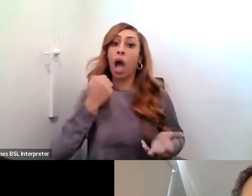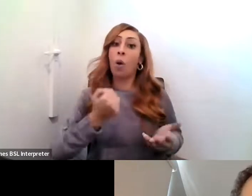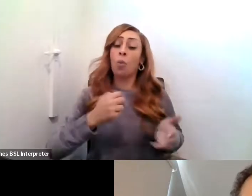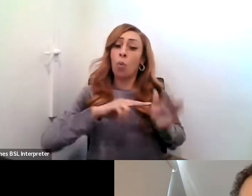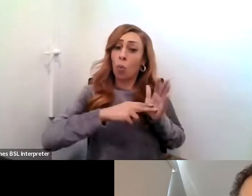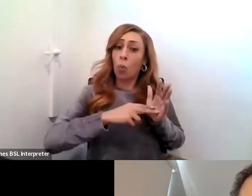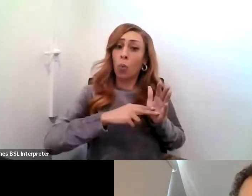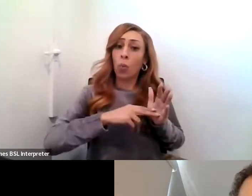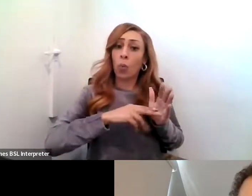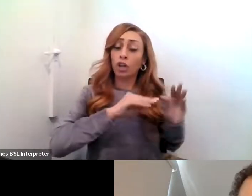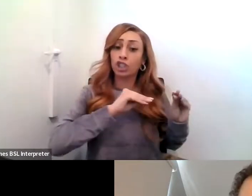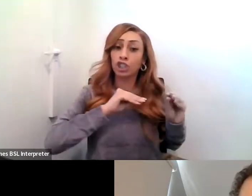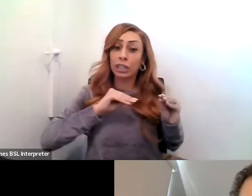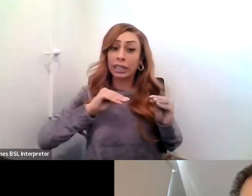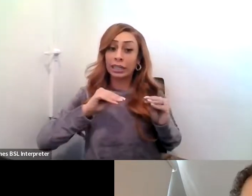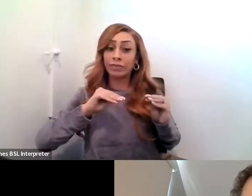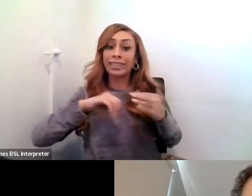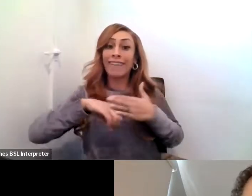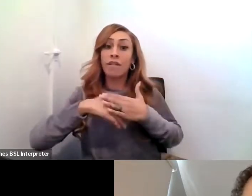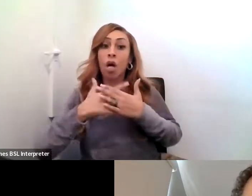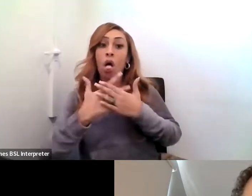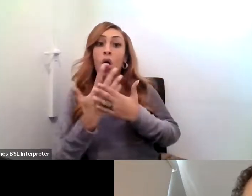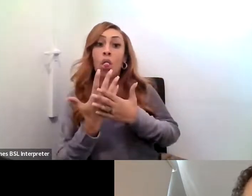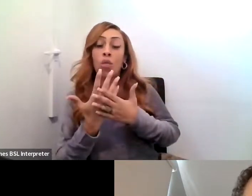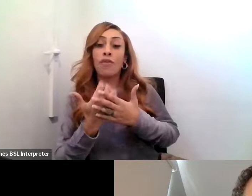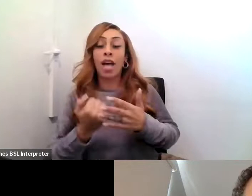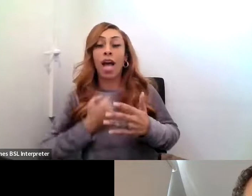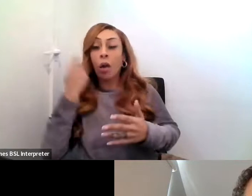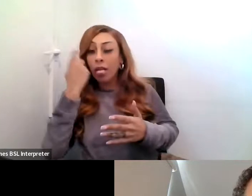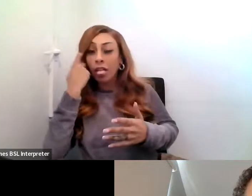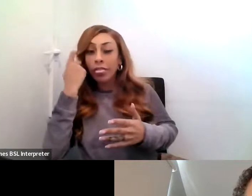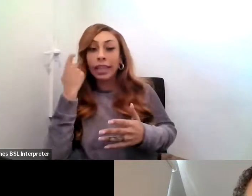for shifting and evolving our thinking about and approach to projects like these.